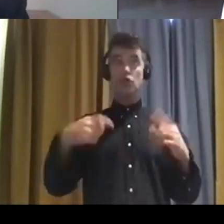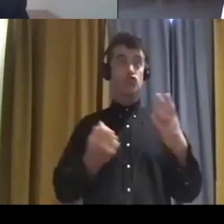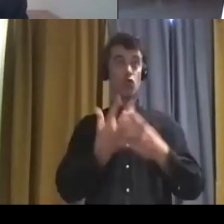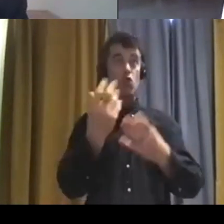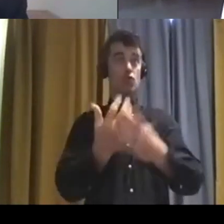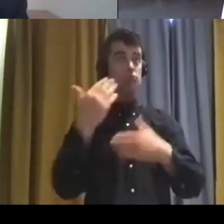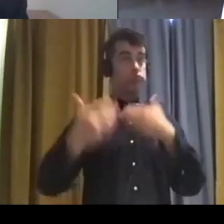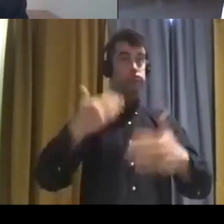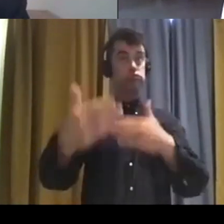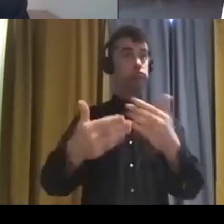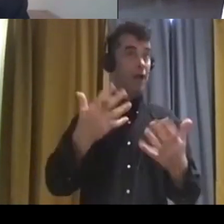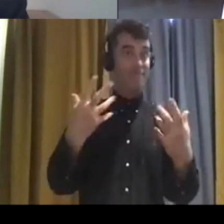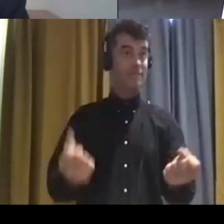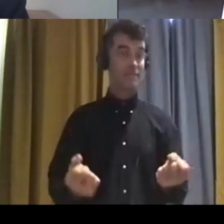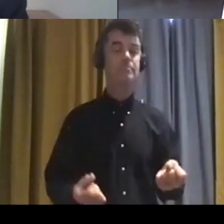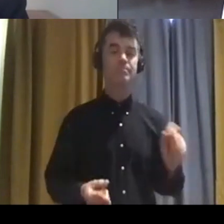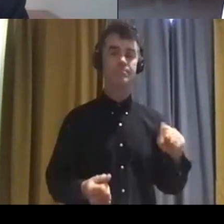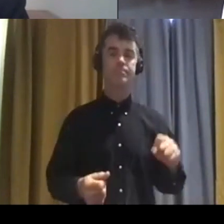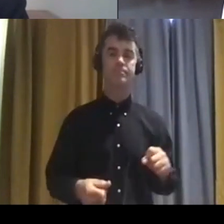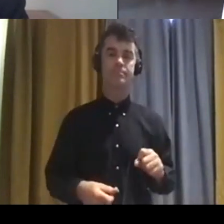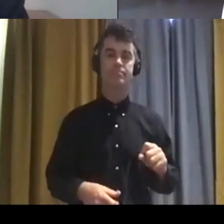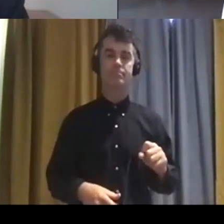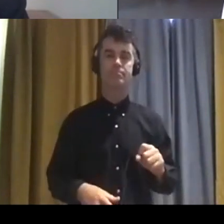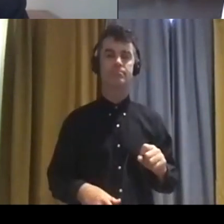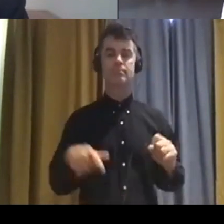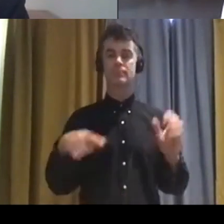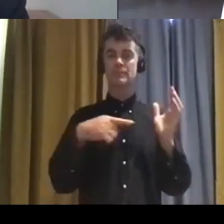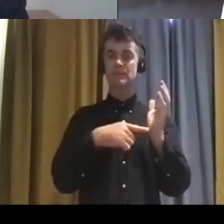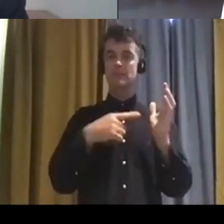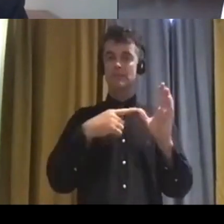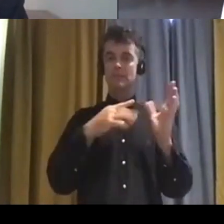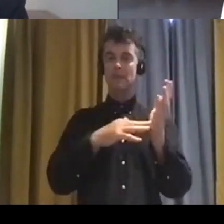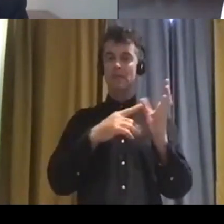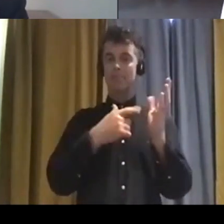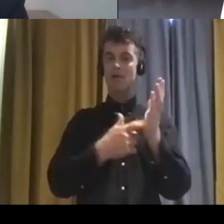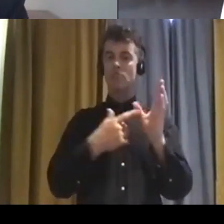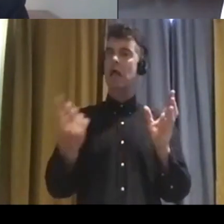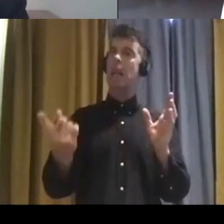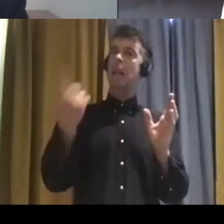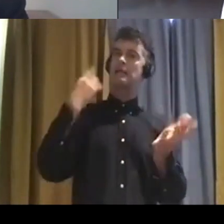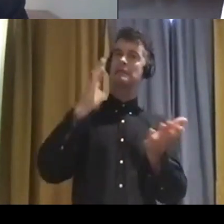there. Absolutely. And then Tamara, last month our Insights session talked about, it kind